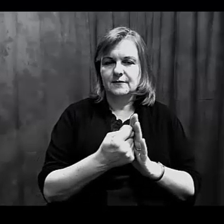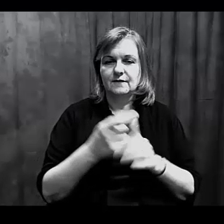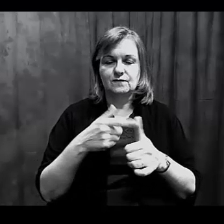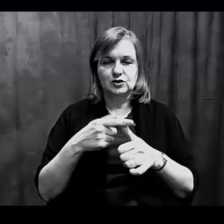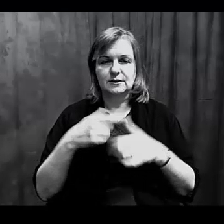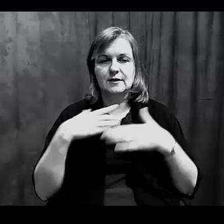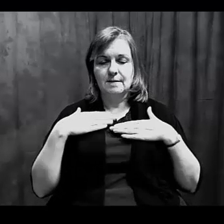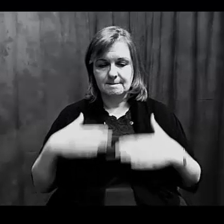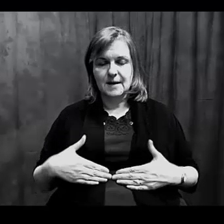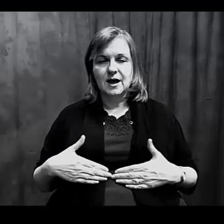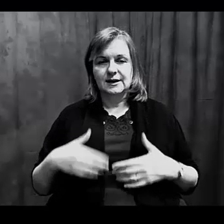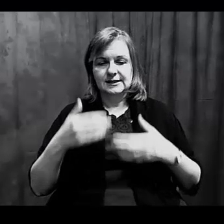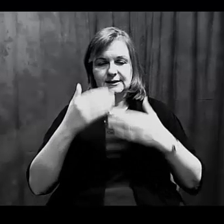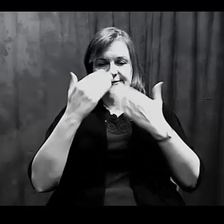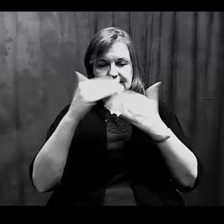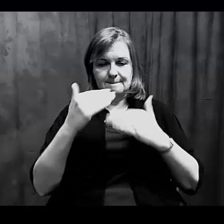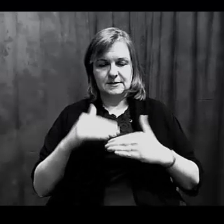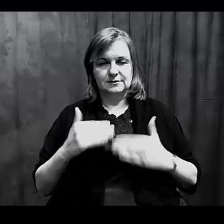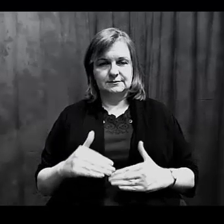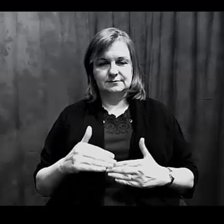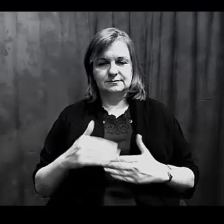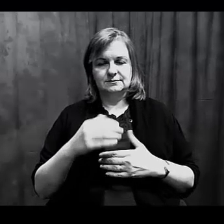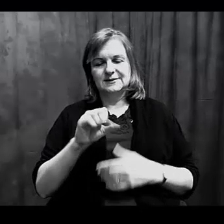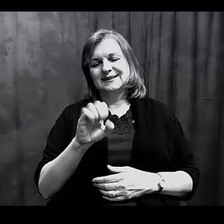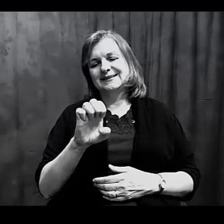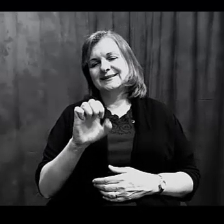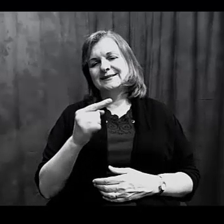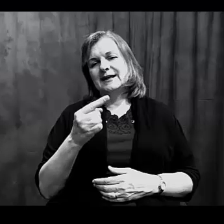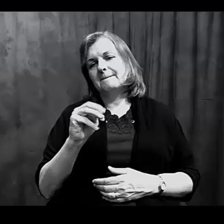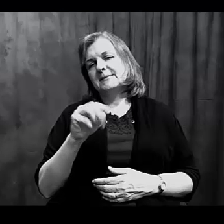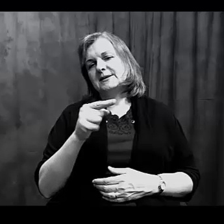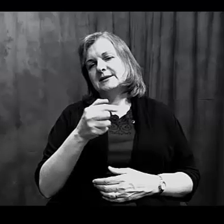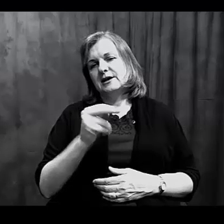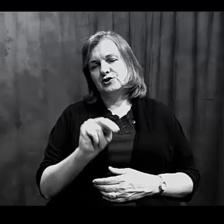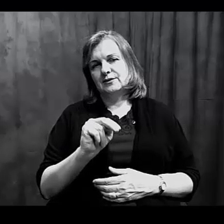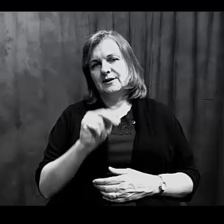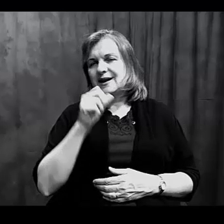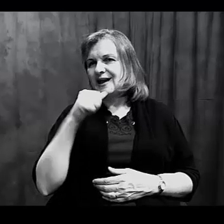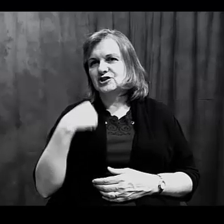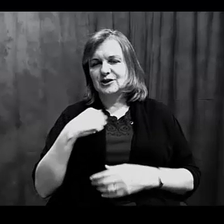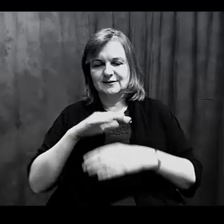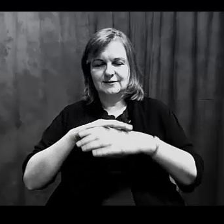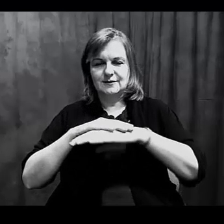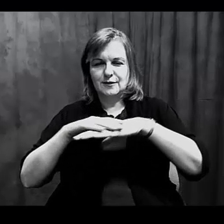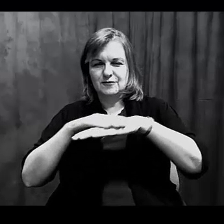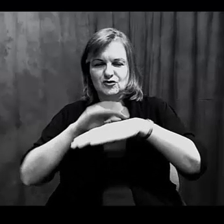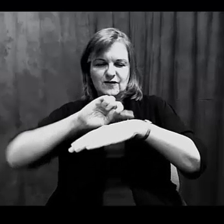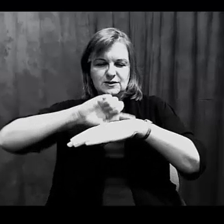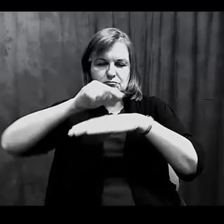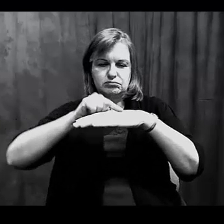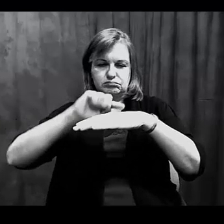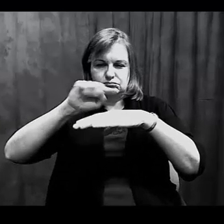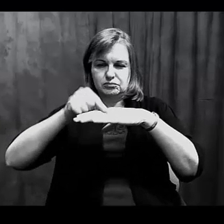be concerned about if you're gonna be concerned about any of them -- centipedes are actually very strong carnivores